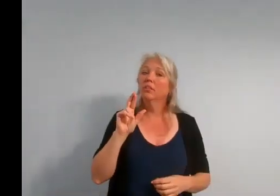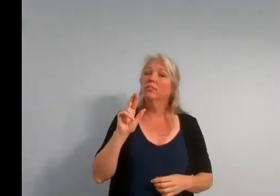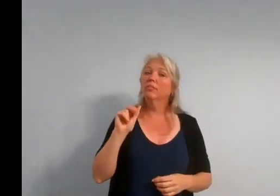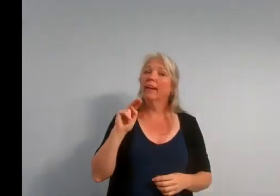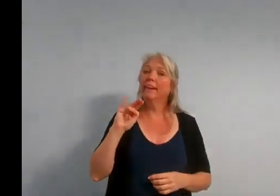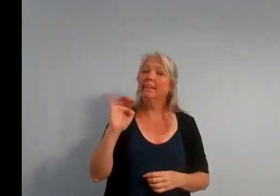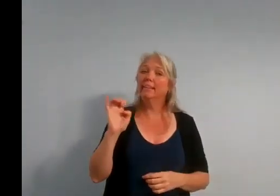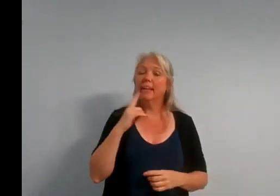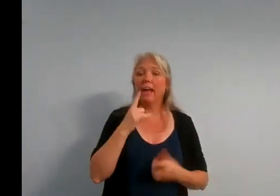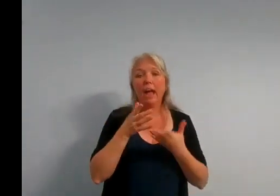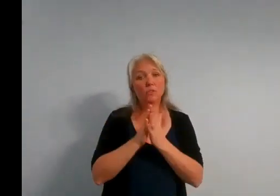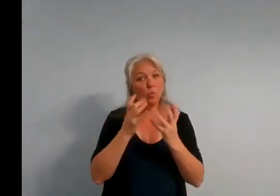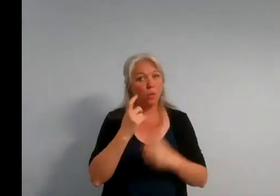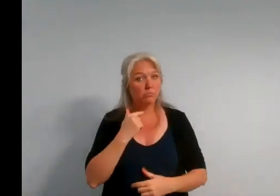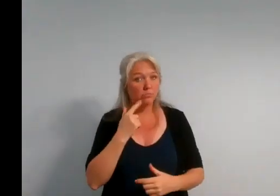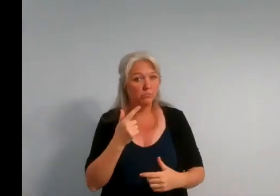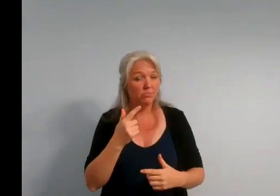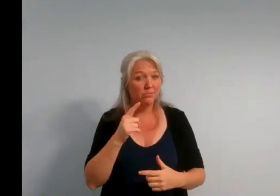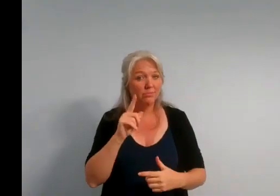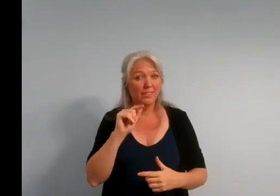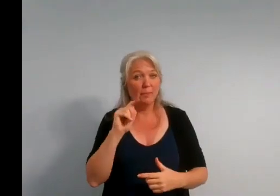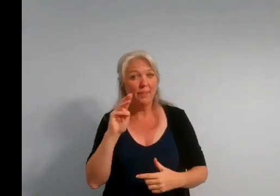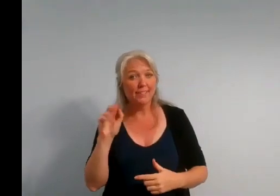Franny asked, passing me the bowl. align="justify" >“Thank you,”